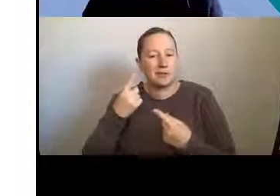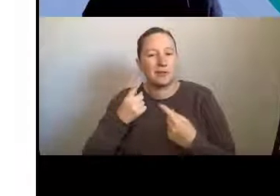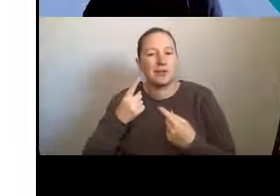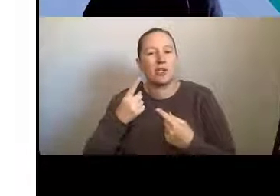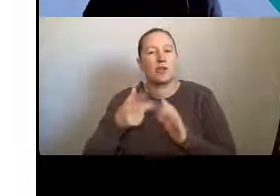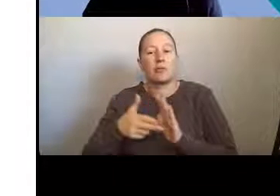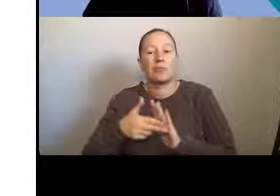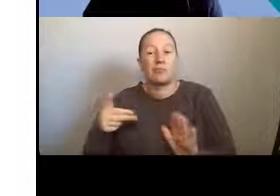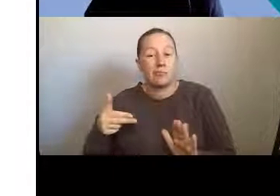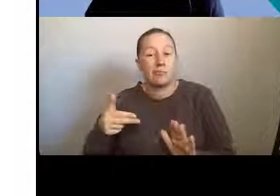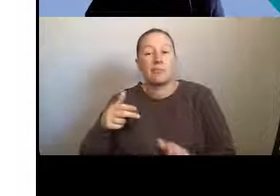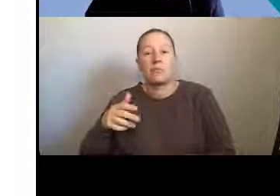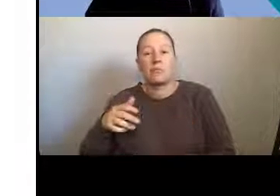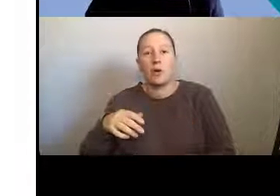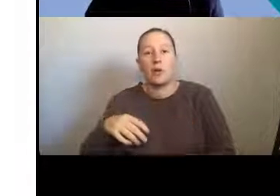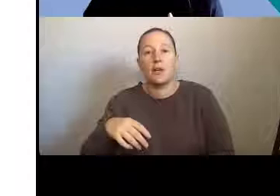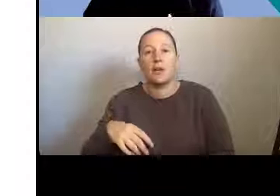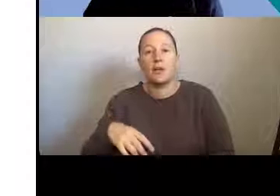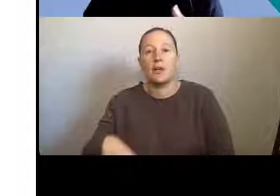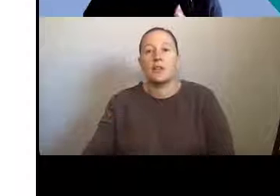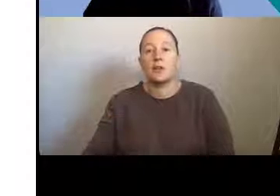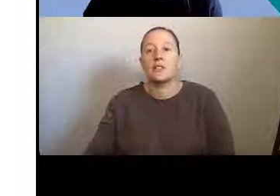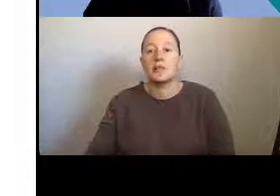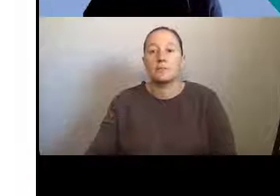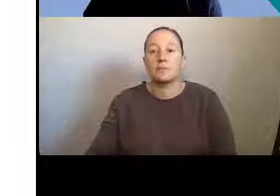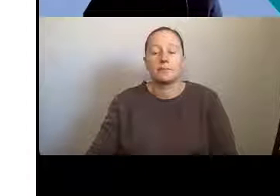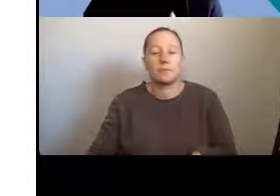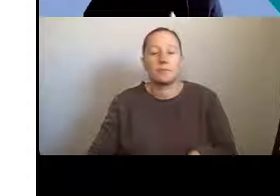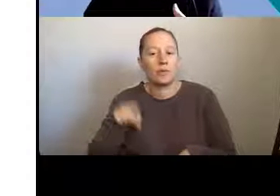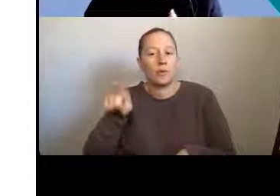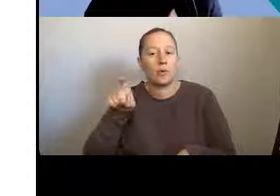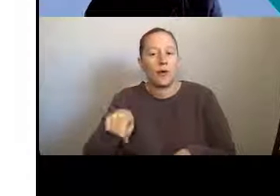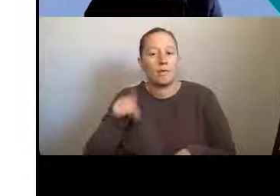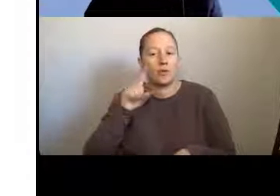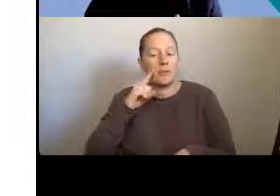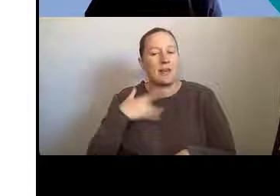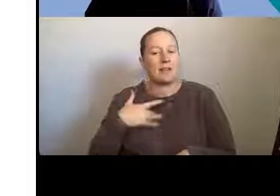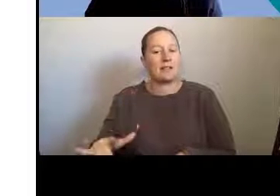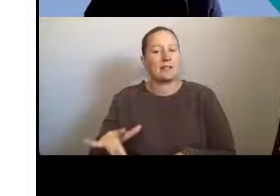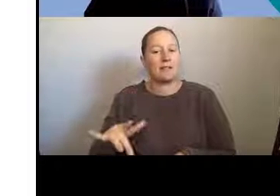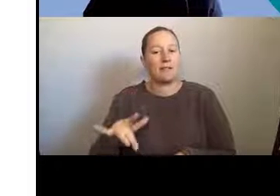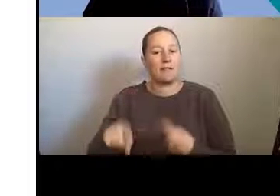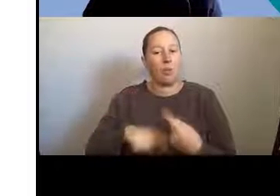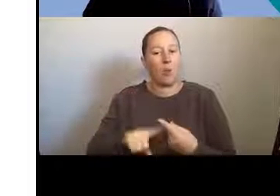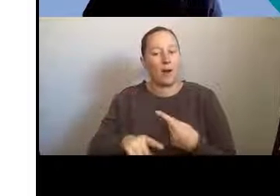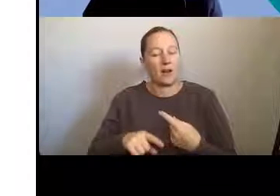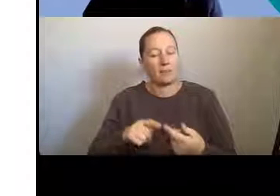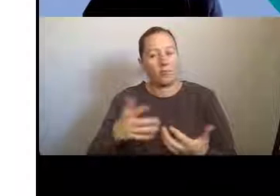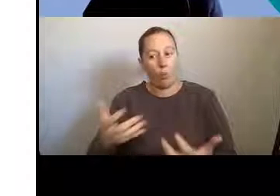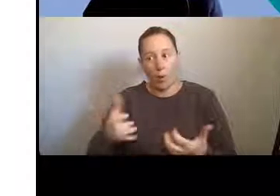And so you, as a researcher, need to be sensitive to this when seeking consent and providing information